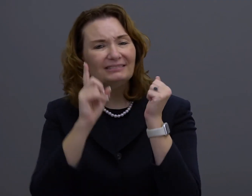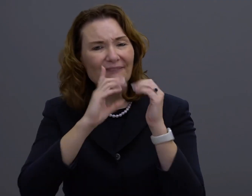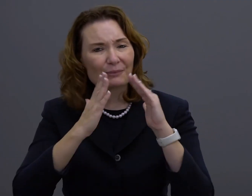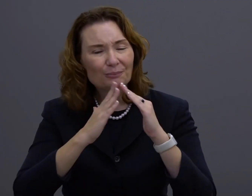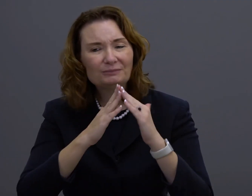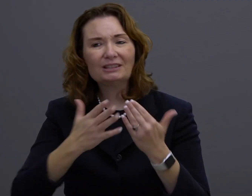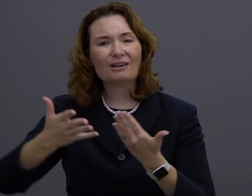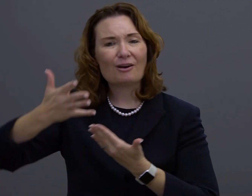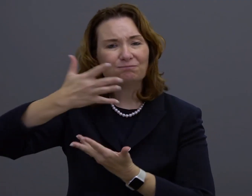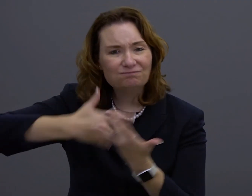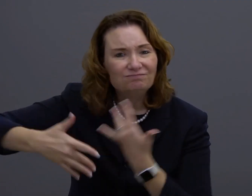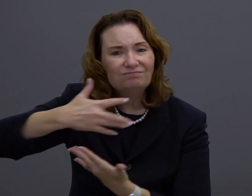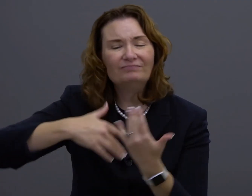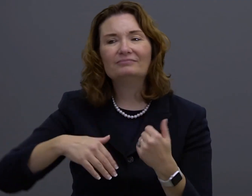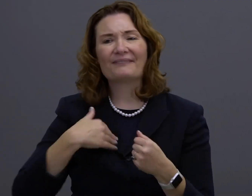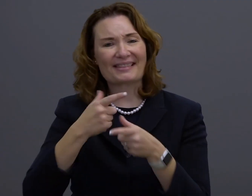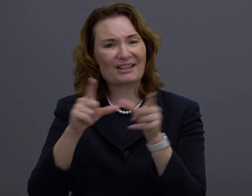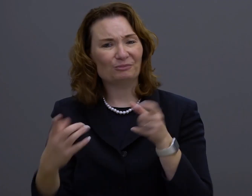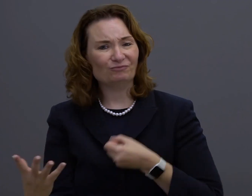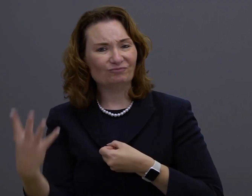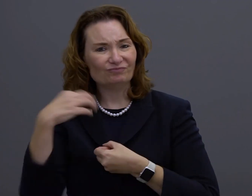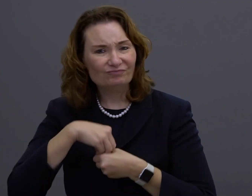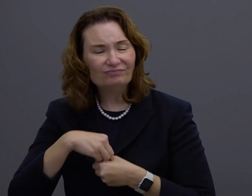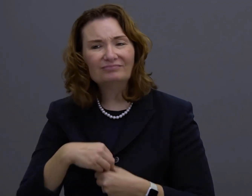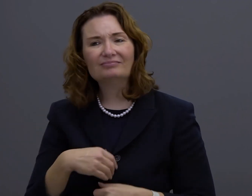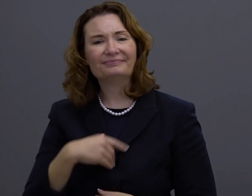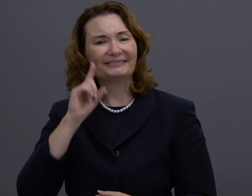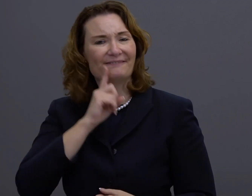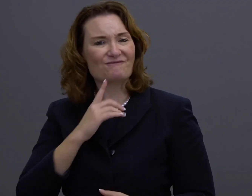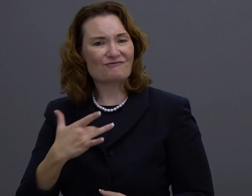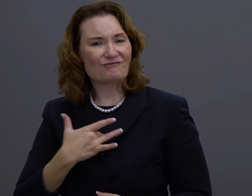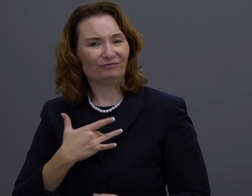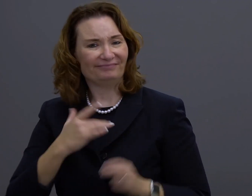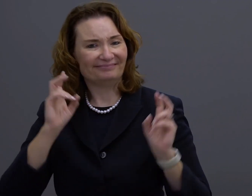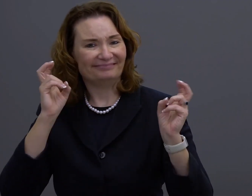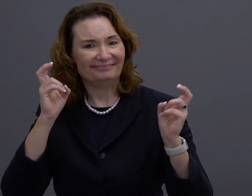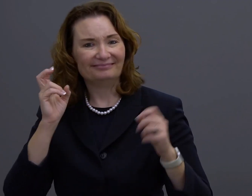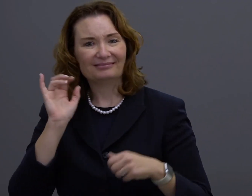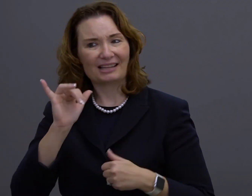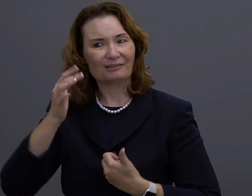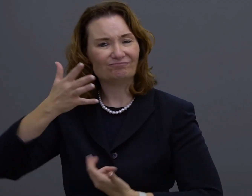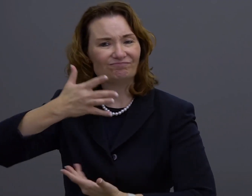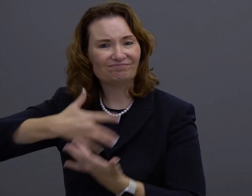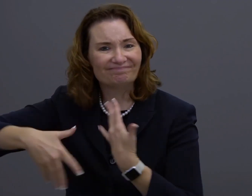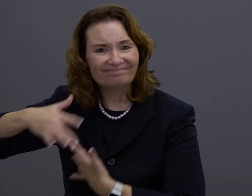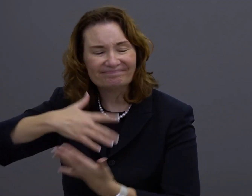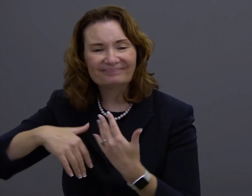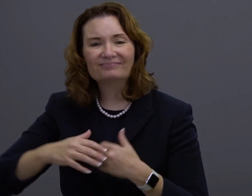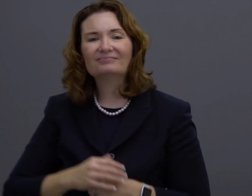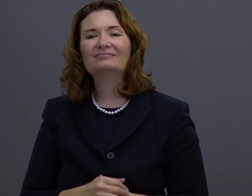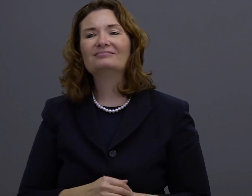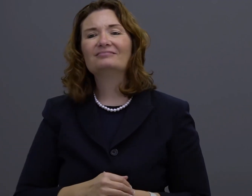They would immerse themselves in the Deaf community, interact with Deaf people, have an inherent use of the language, and even have a so-called “deaf heart.” That interaction was key.